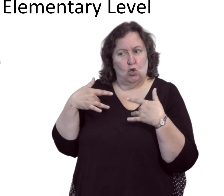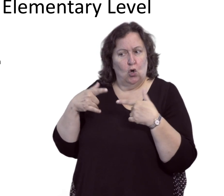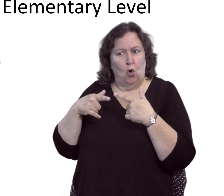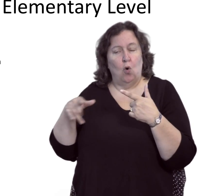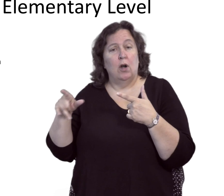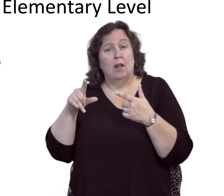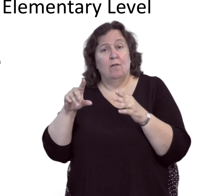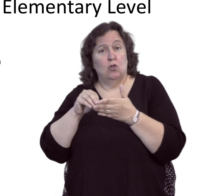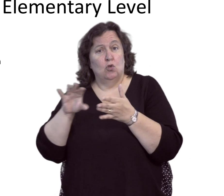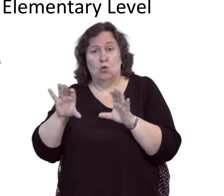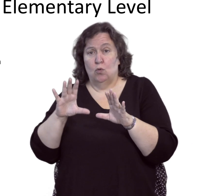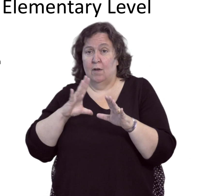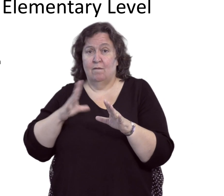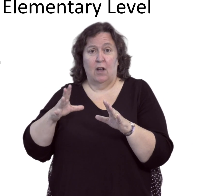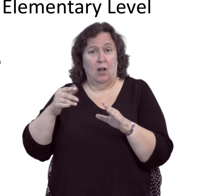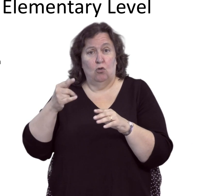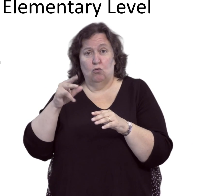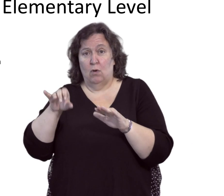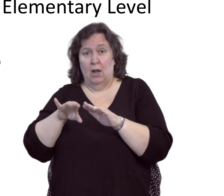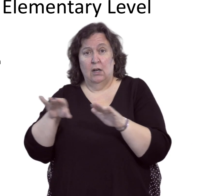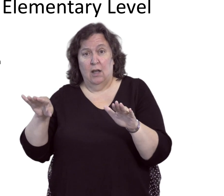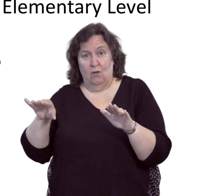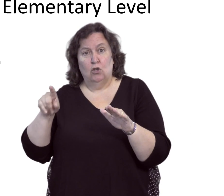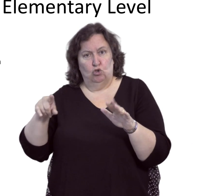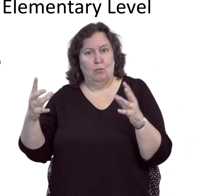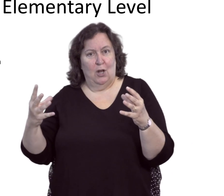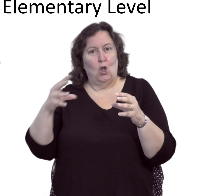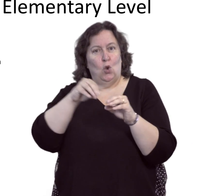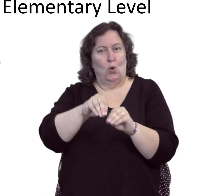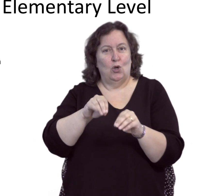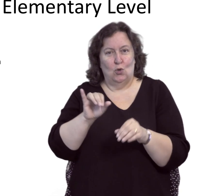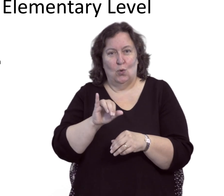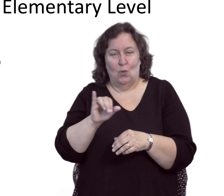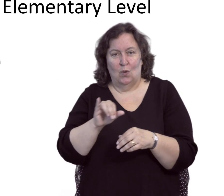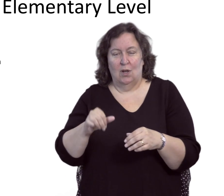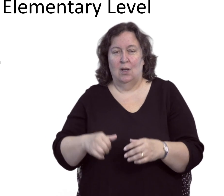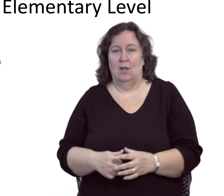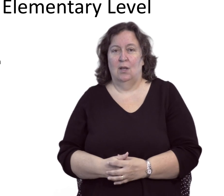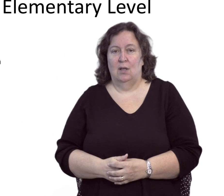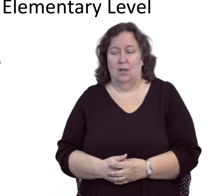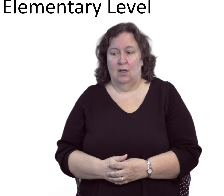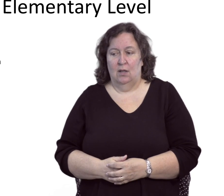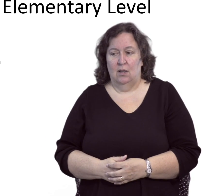or if the student is doing well at grade level, then that should also be included.